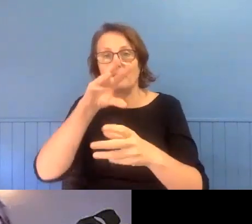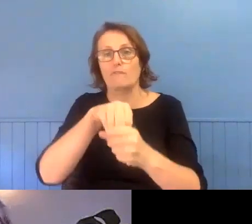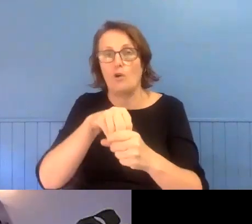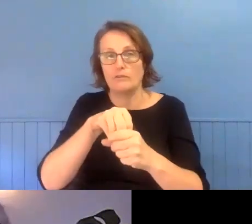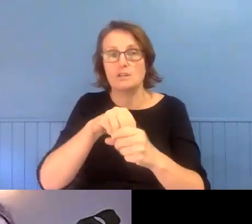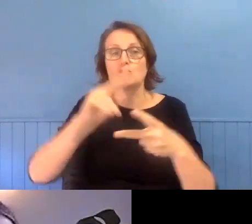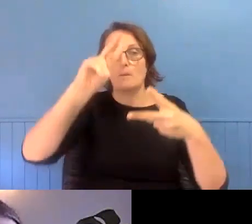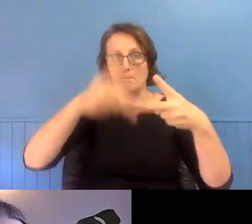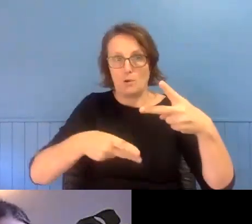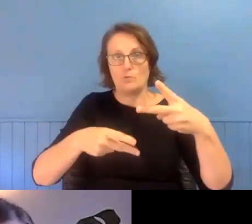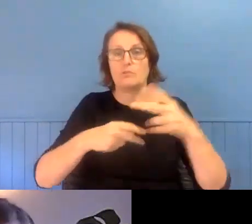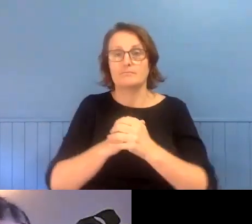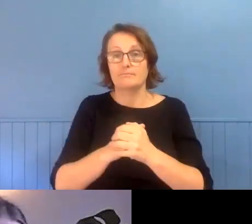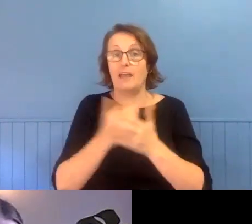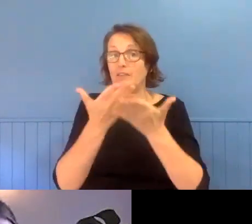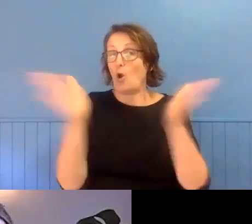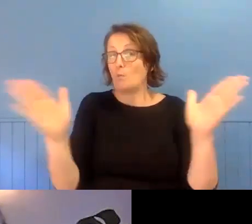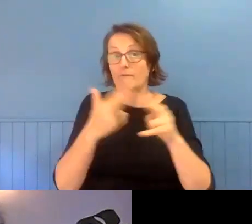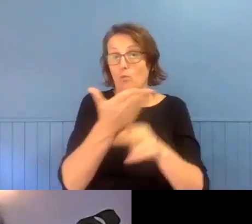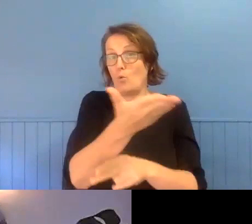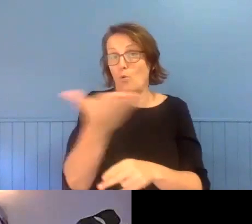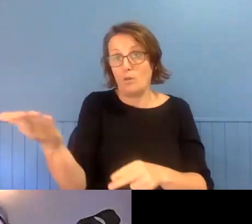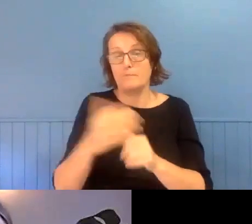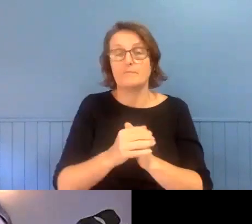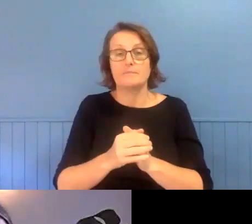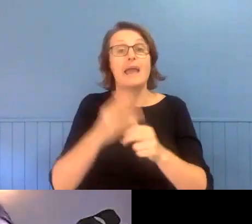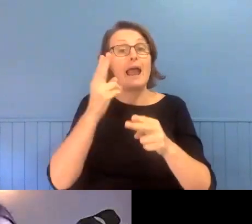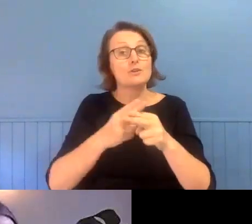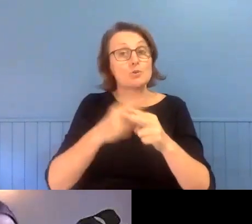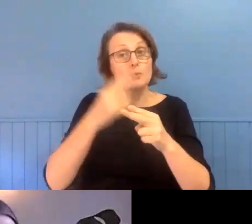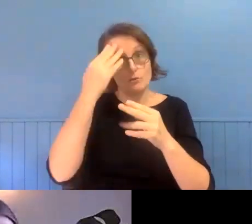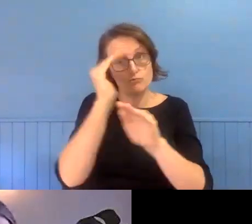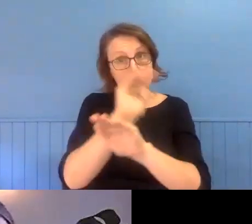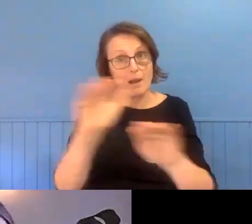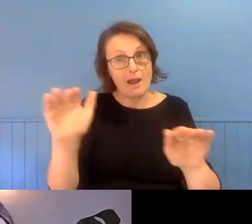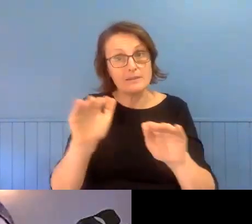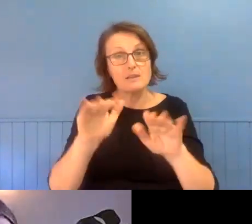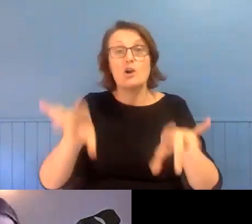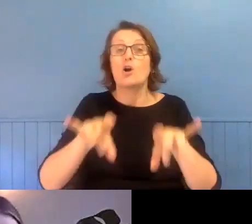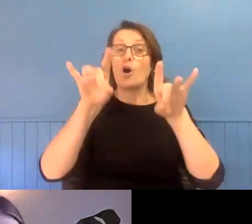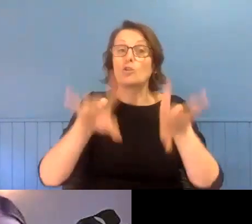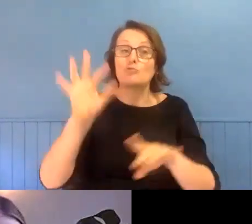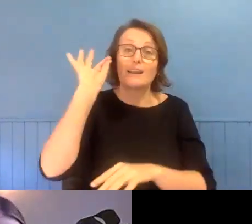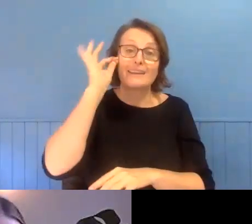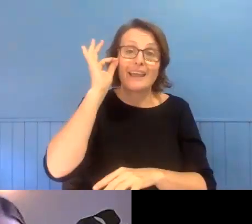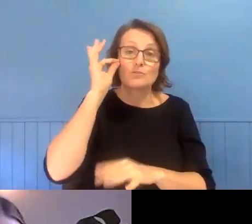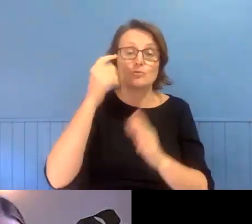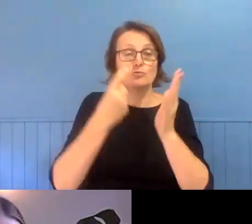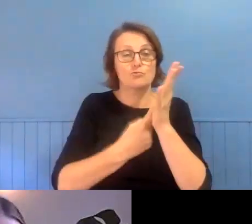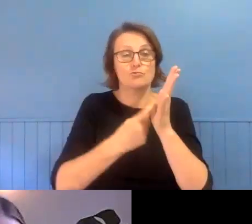And a quick reminder that the Australia Council's Resilience Fund,